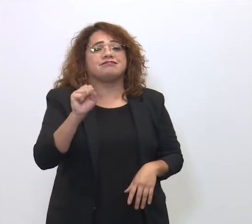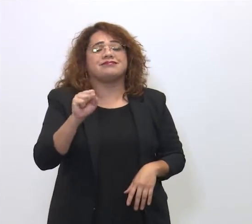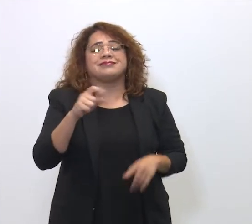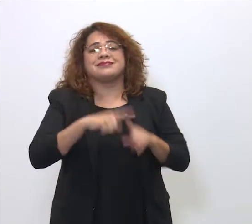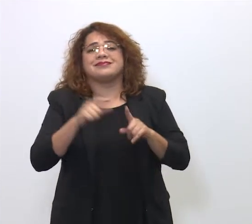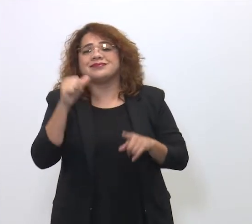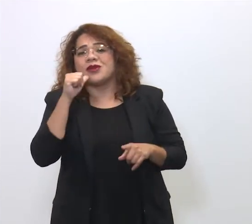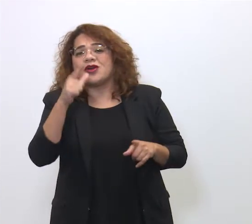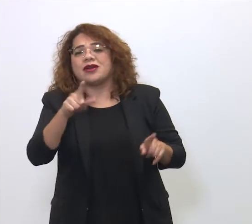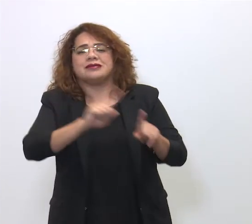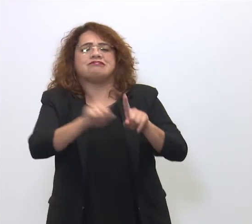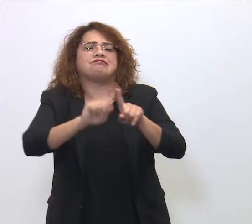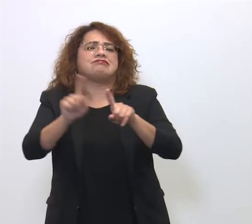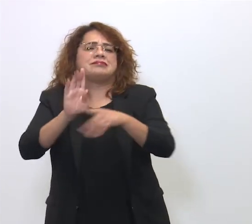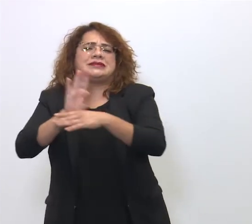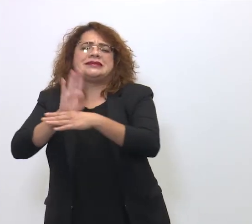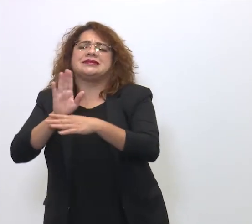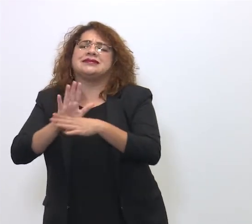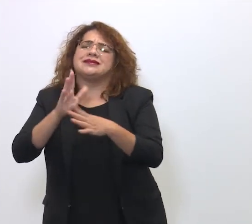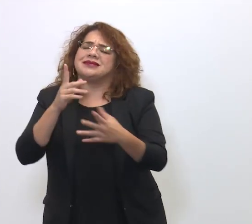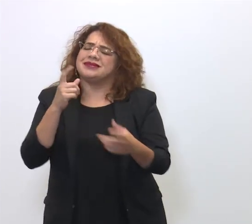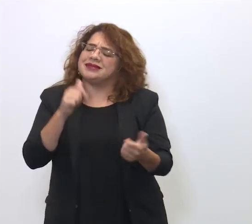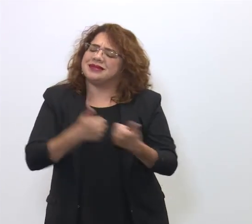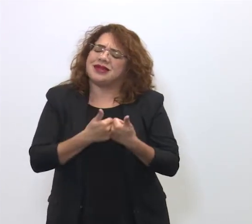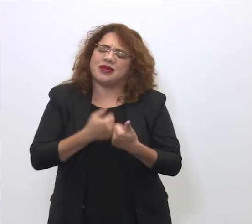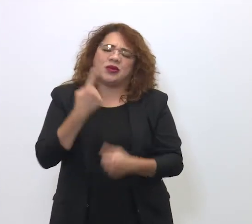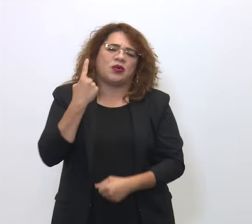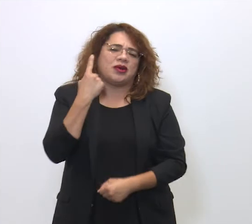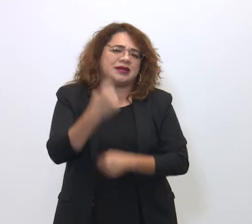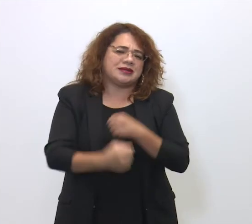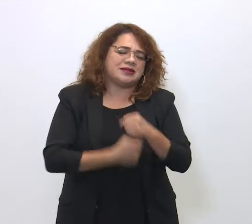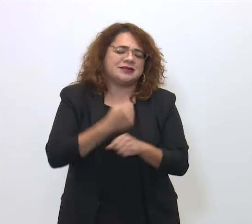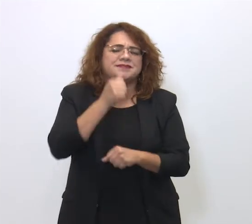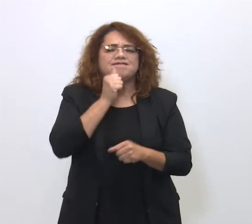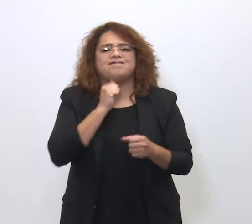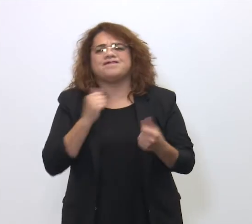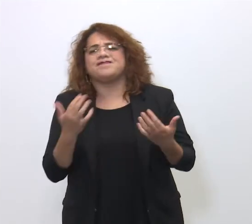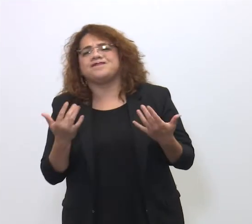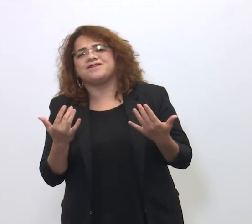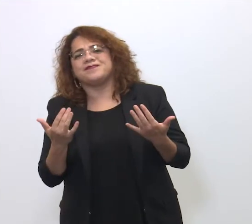I know this has been a very difficult year but folks will get to start enjoying a lot of, a